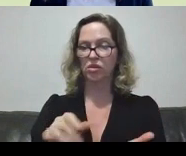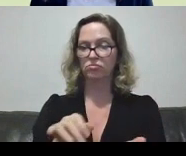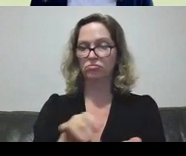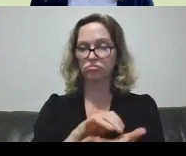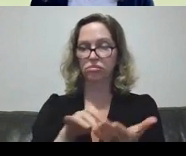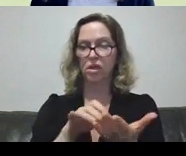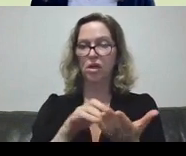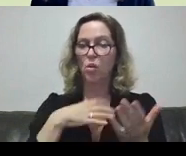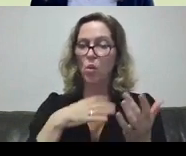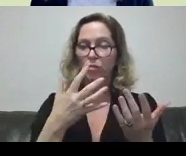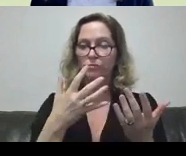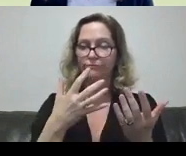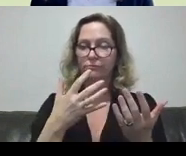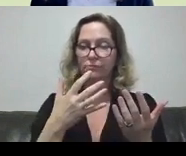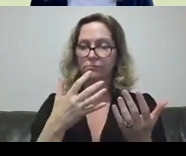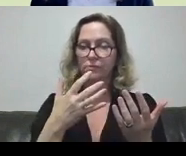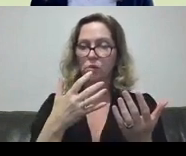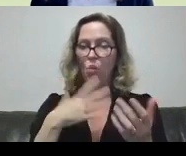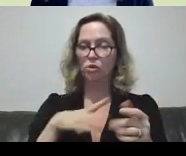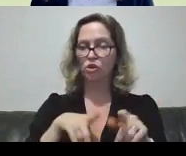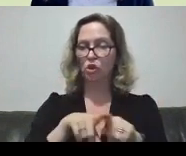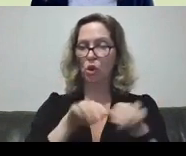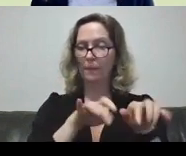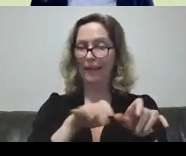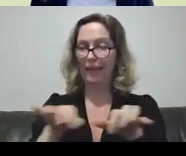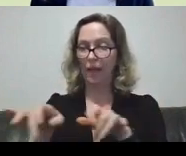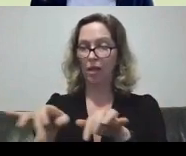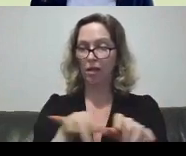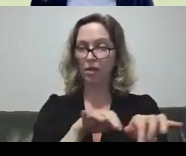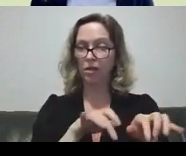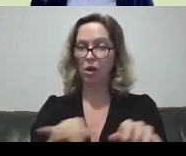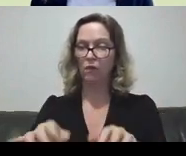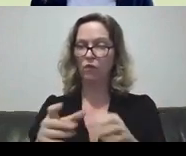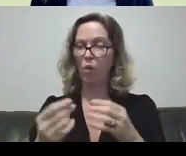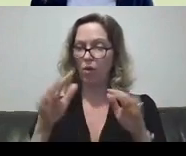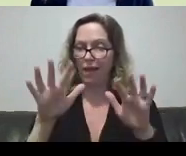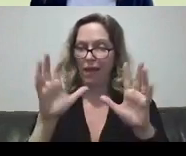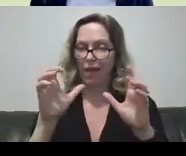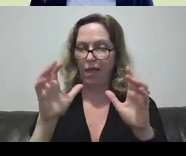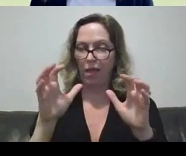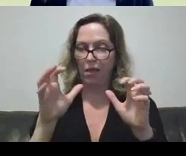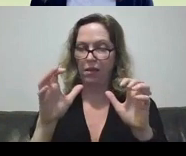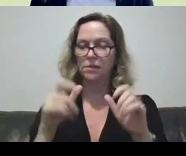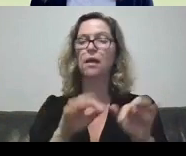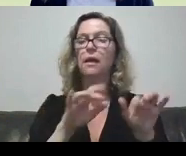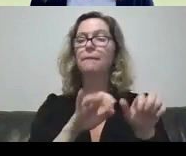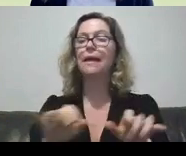dexterity skills to access the device so having piano lessons actually gave her